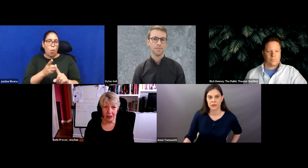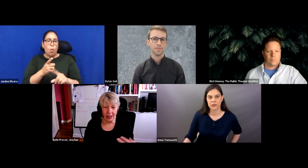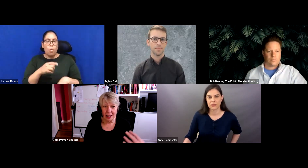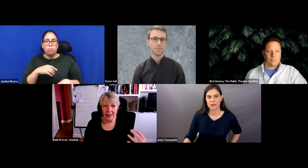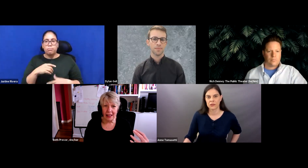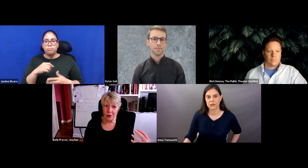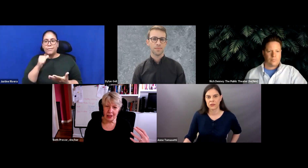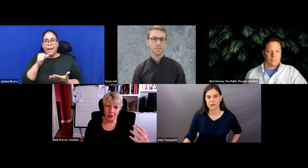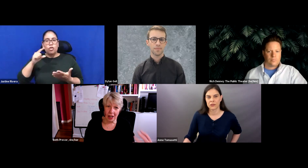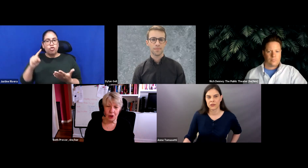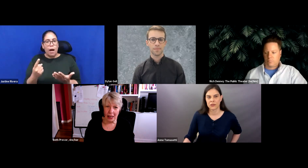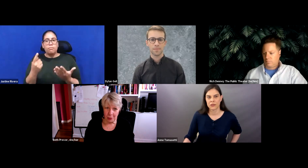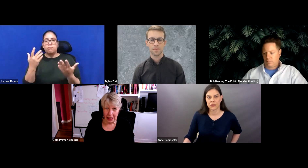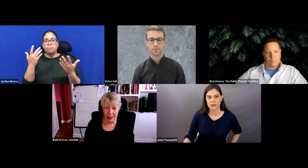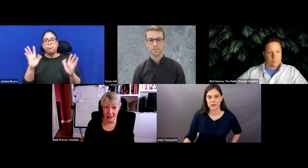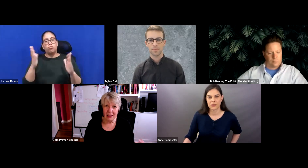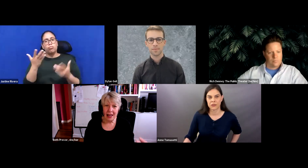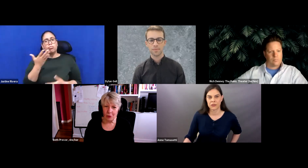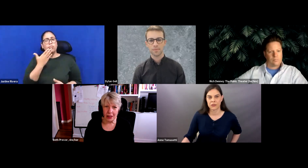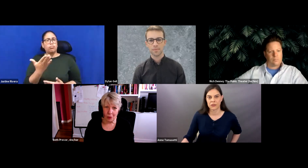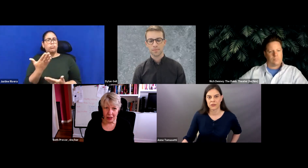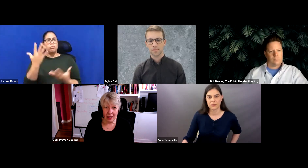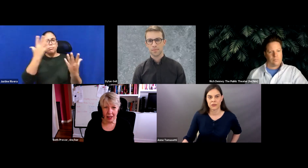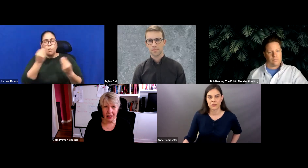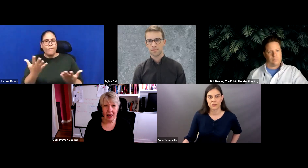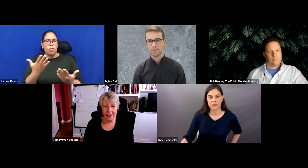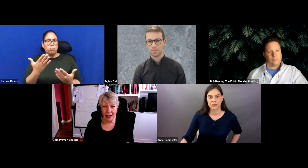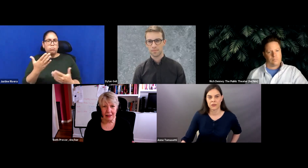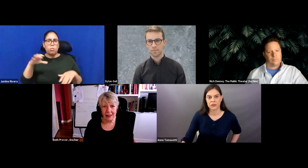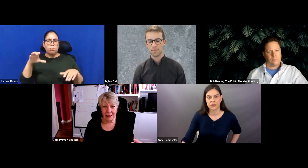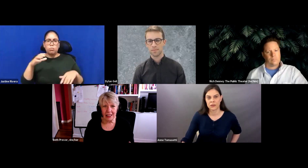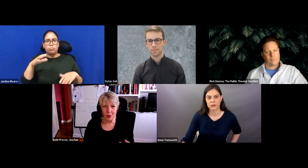only that it was a great piece and really well done, that this